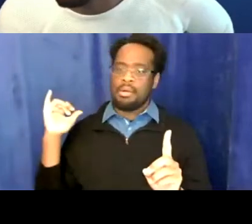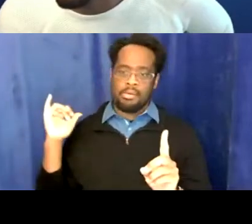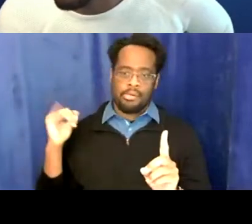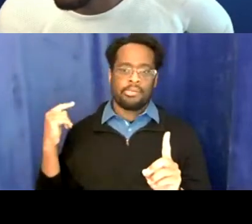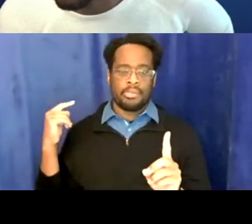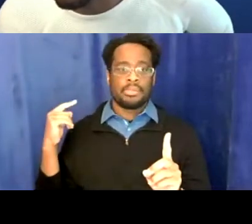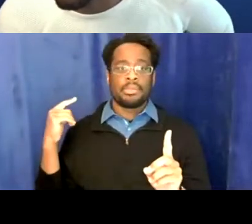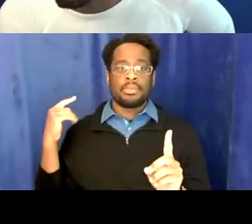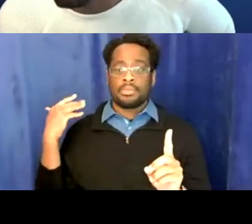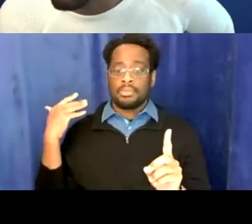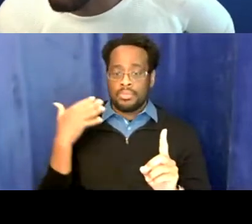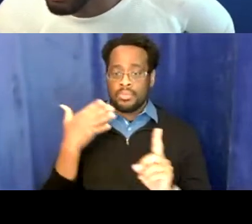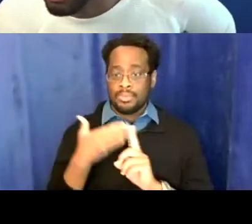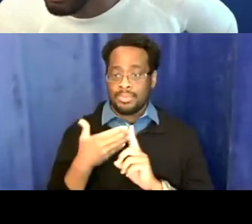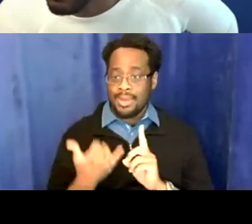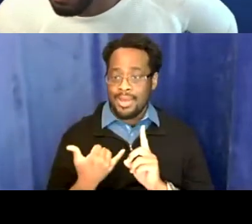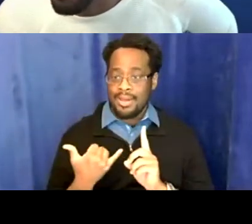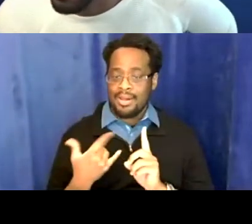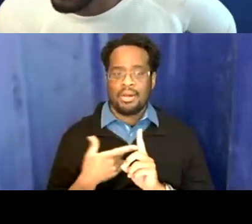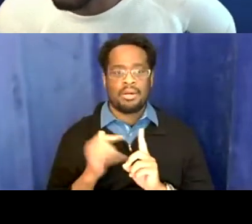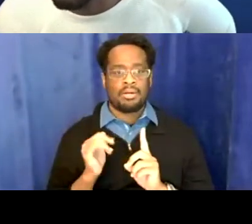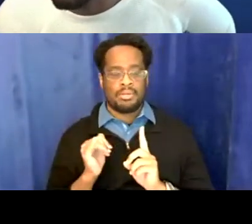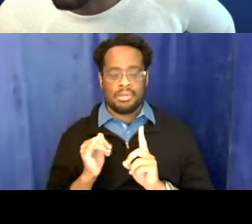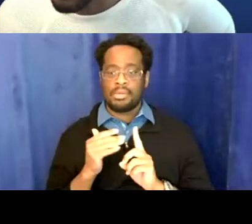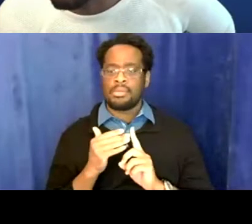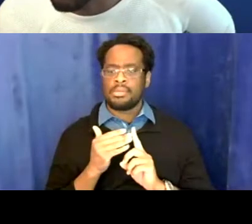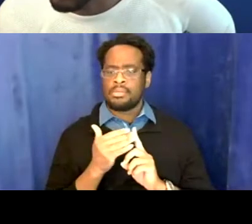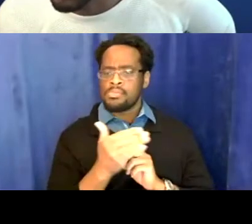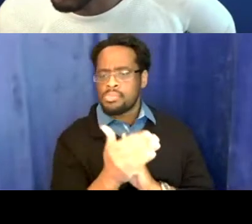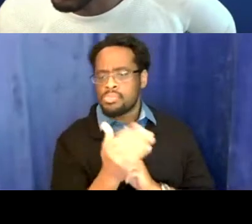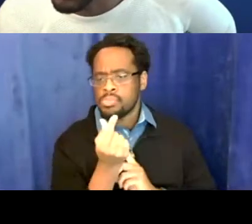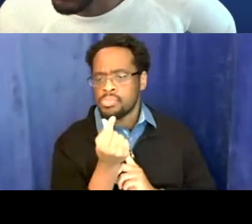When you look through history and moving fast forward to today.